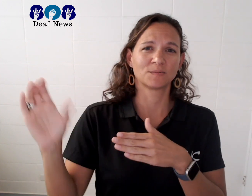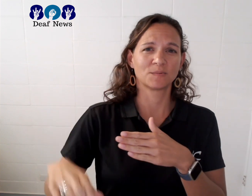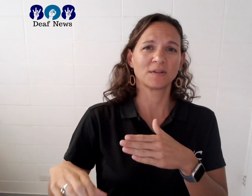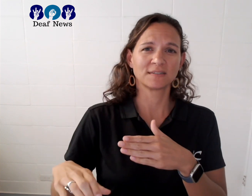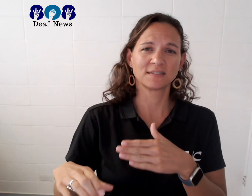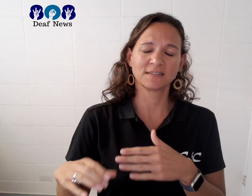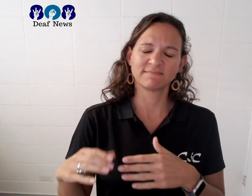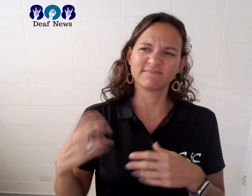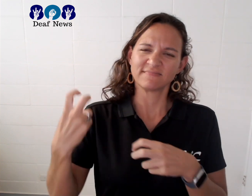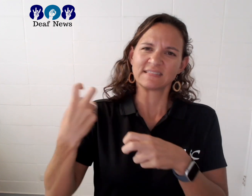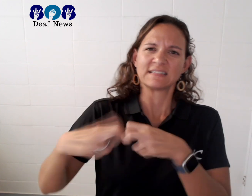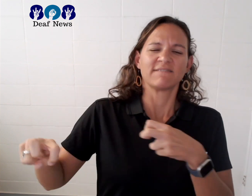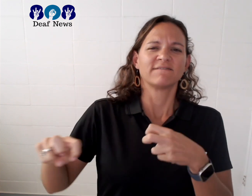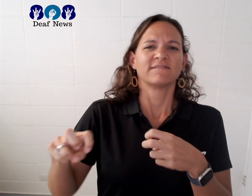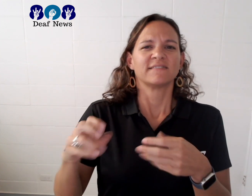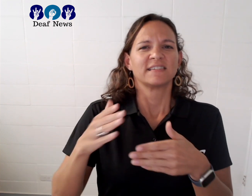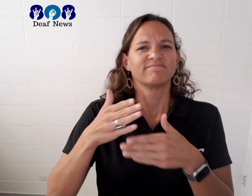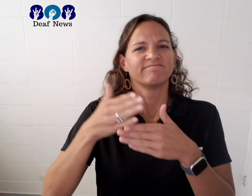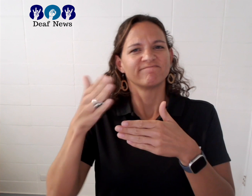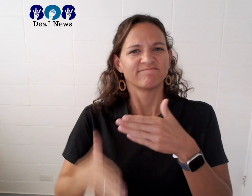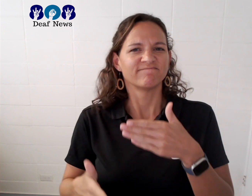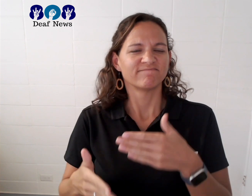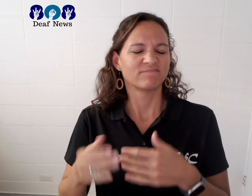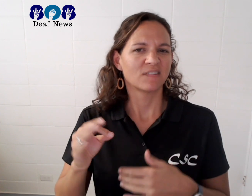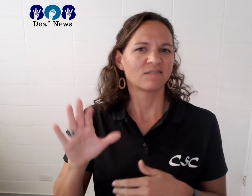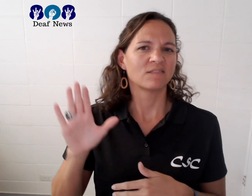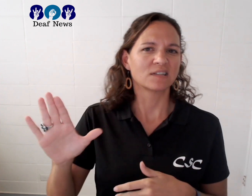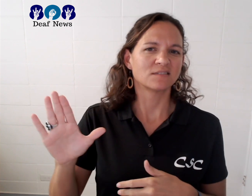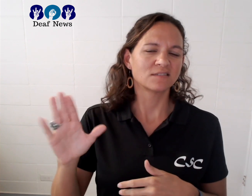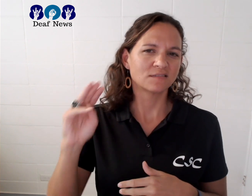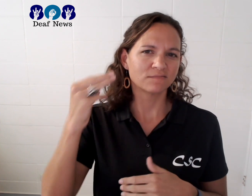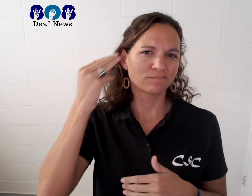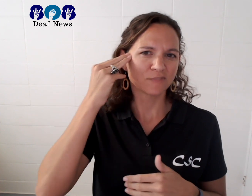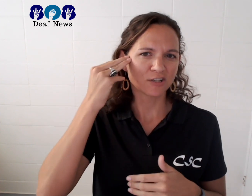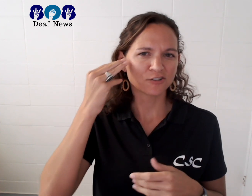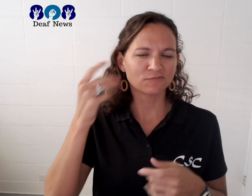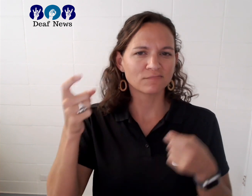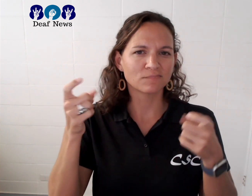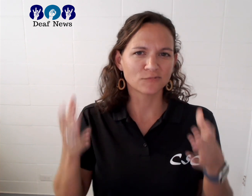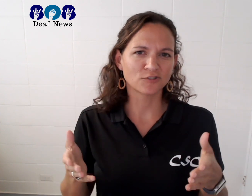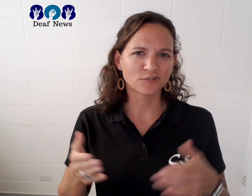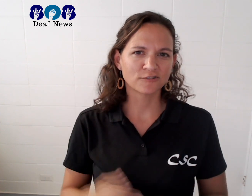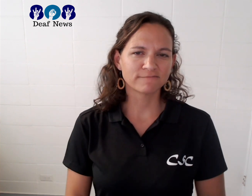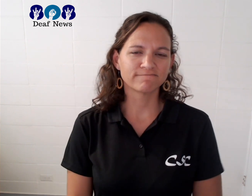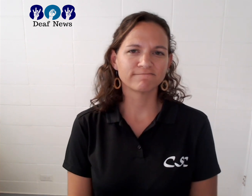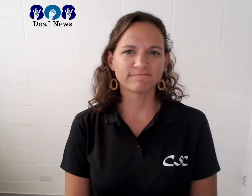serious consequences, it was a touch ending as mayor and his administration.